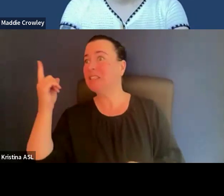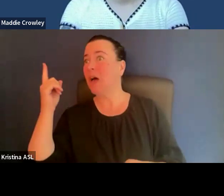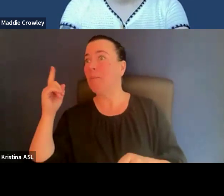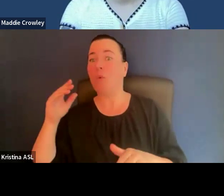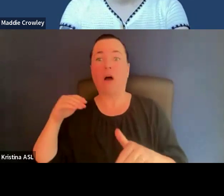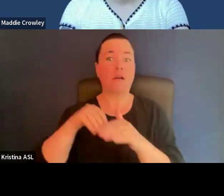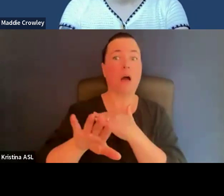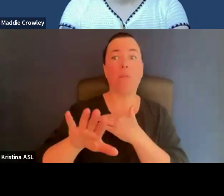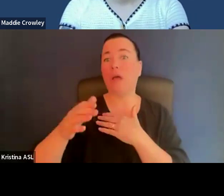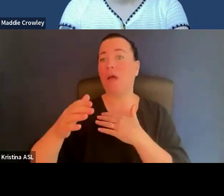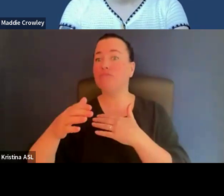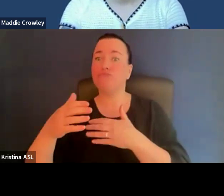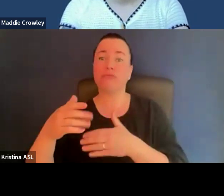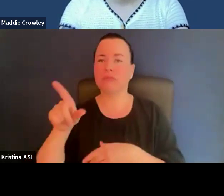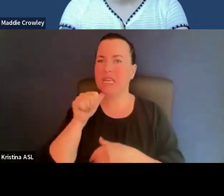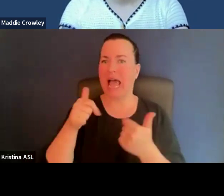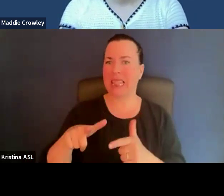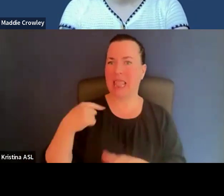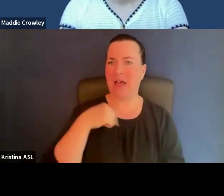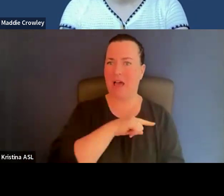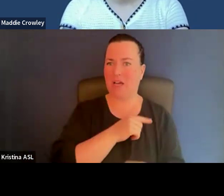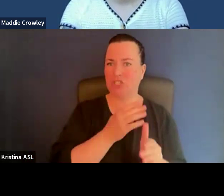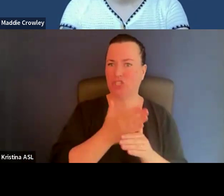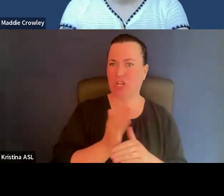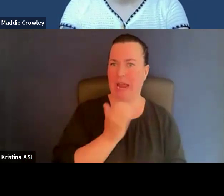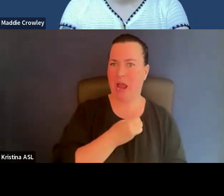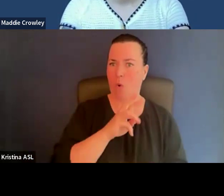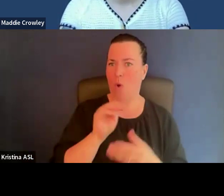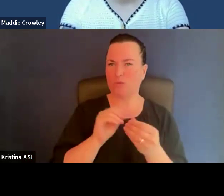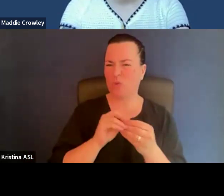just does not lead to empowerment, as Damian was talking about. So I think the best thing that allies can do